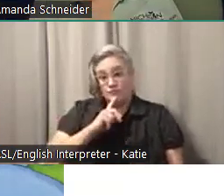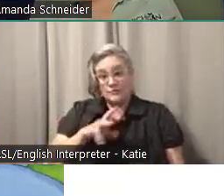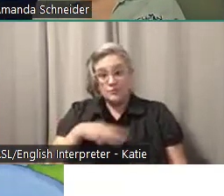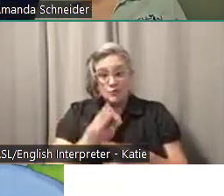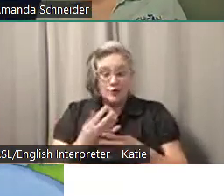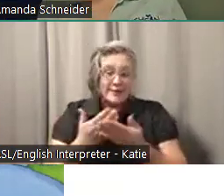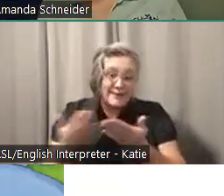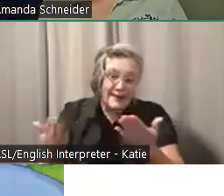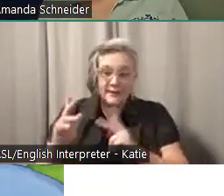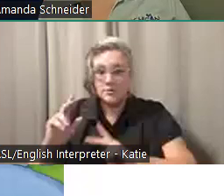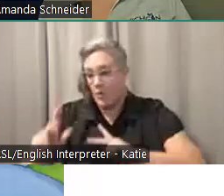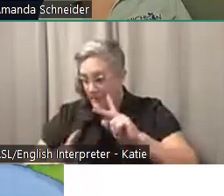to what you are reading.